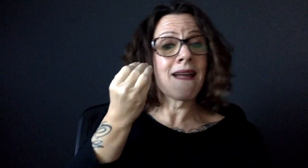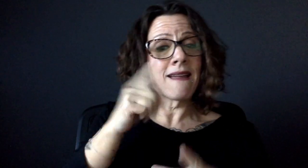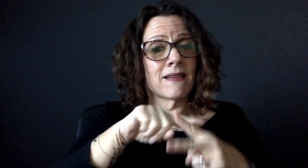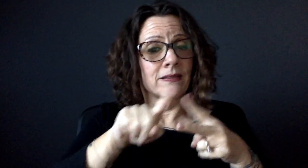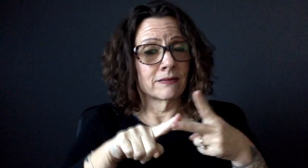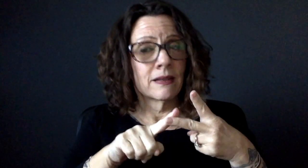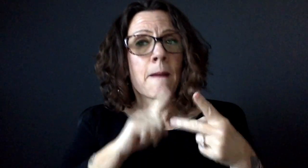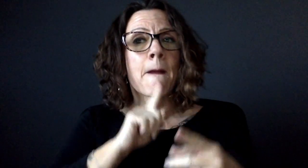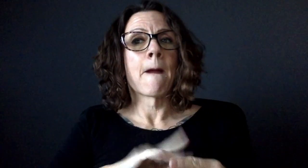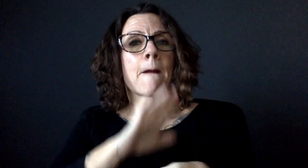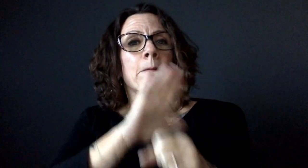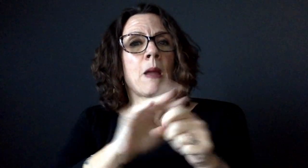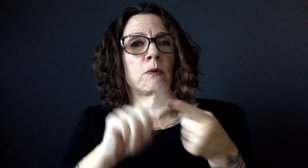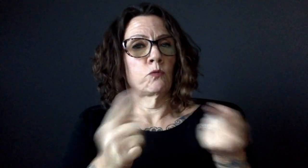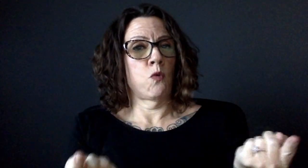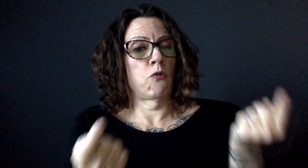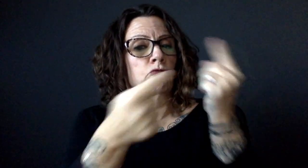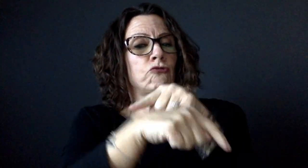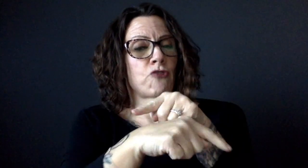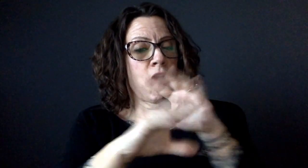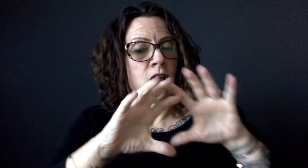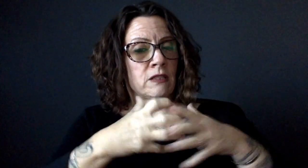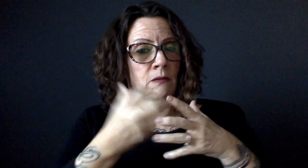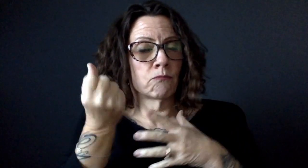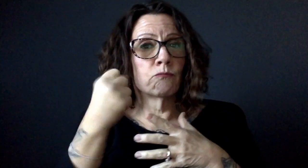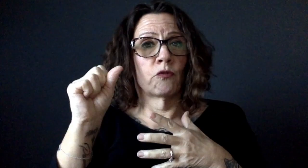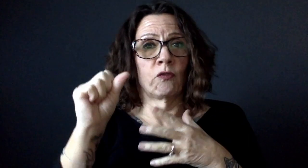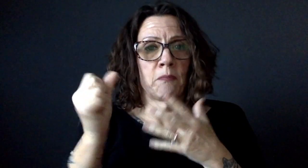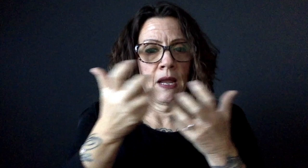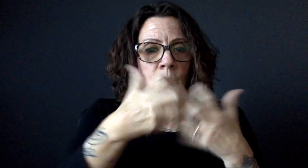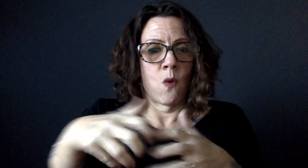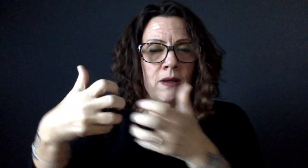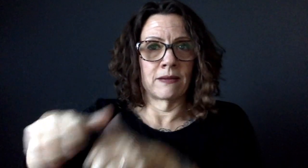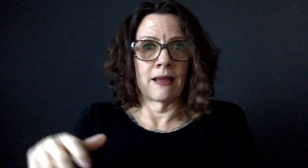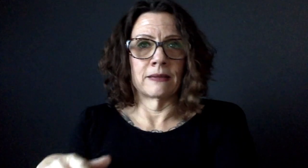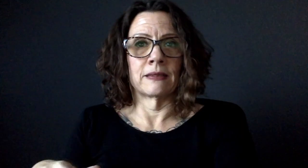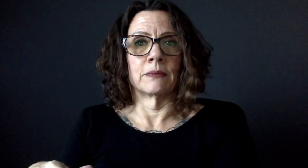and a Commitment to Cross Movement Organizing.